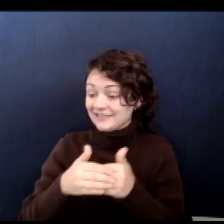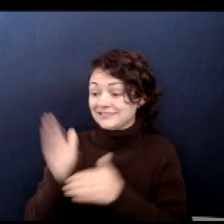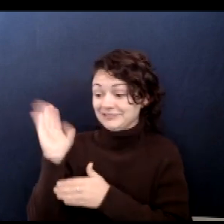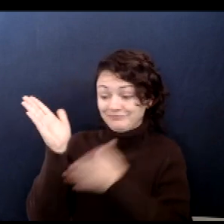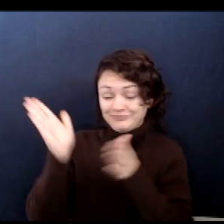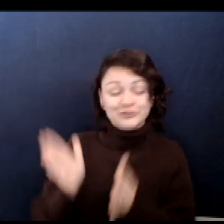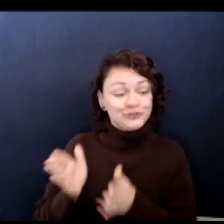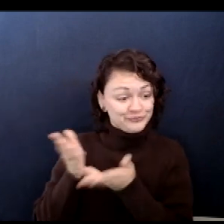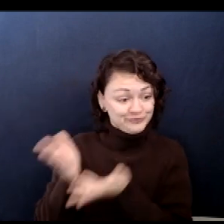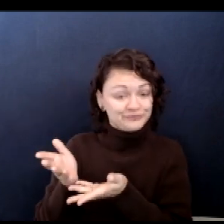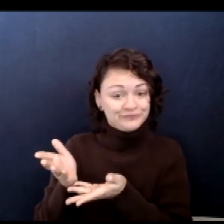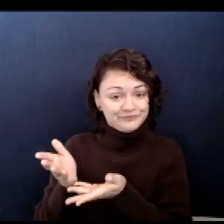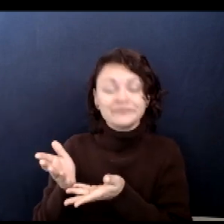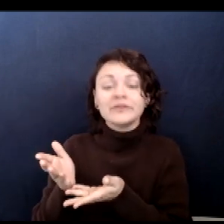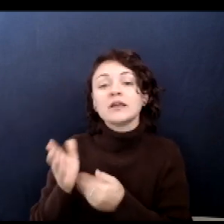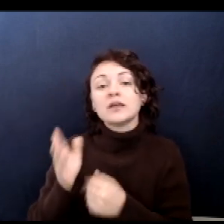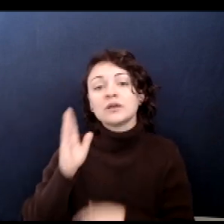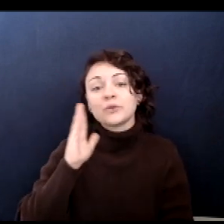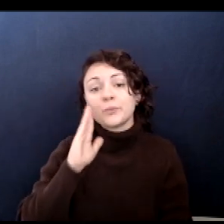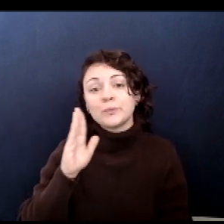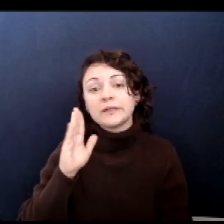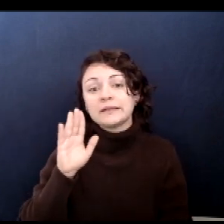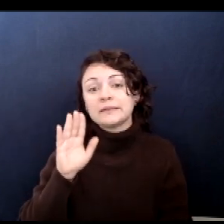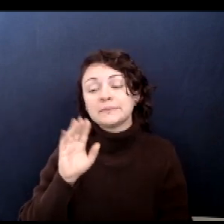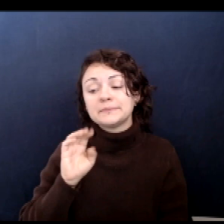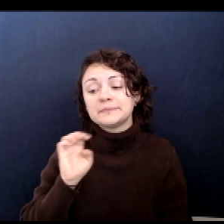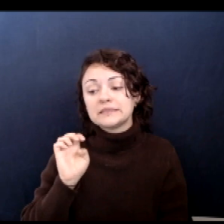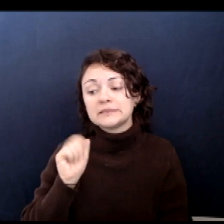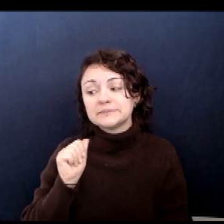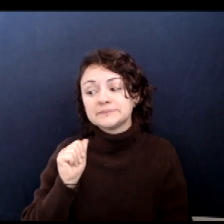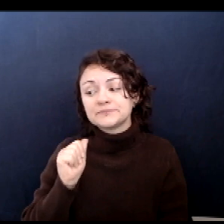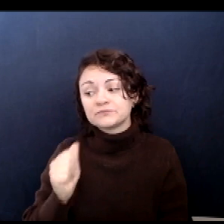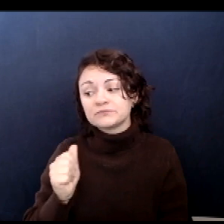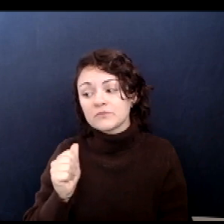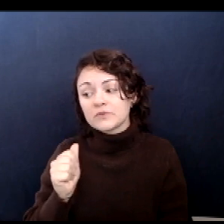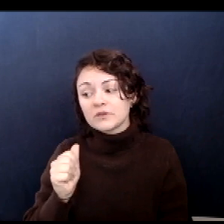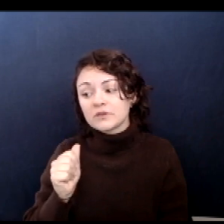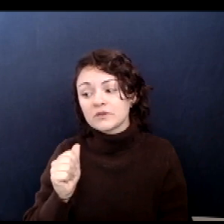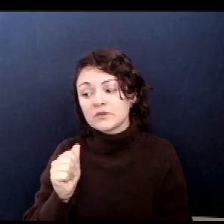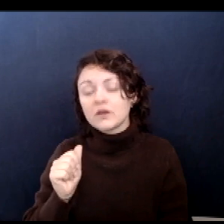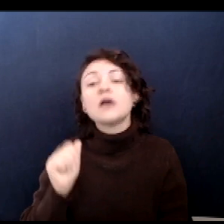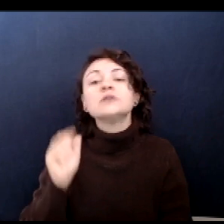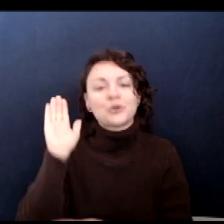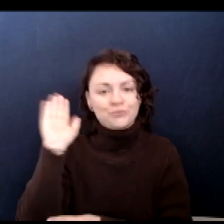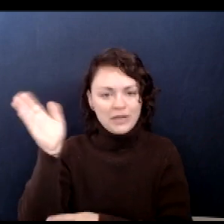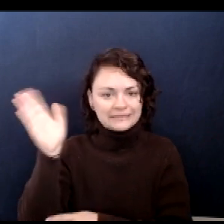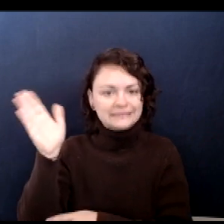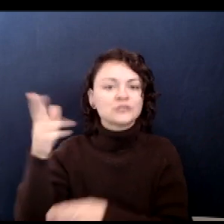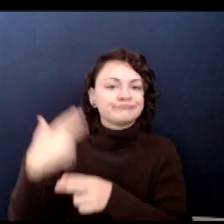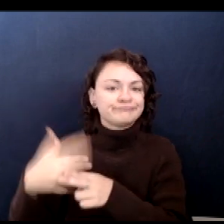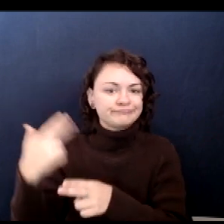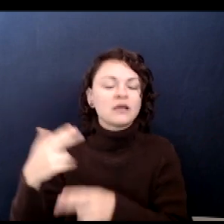which will be the presentation is entitled Understanding Equity in